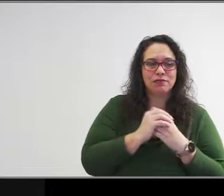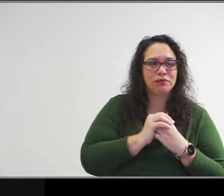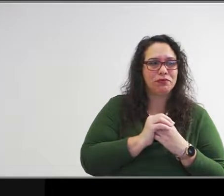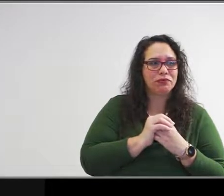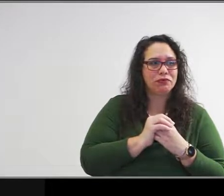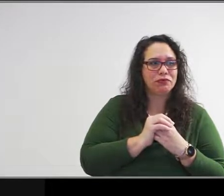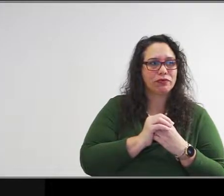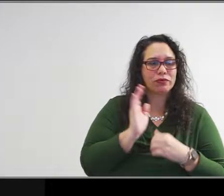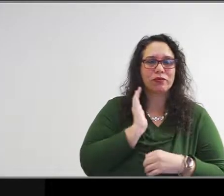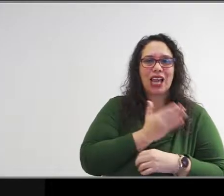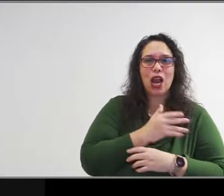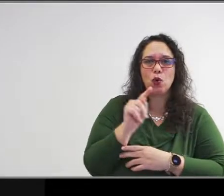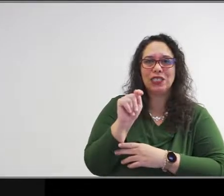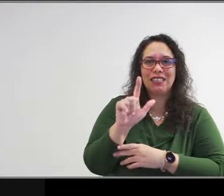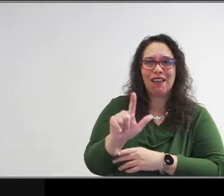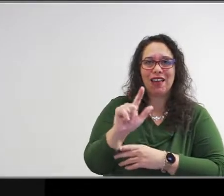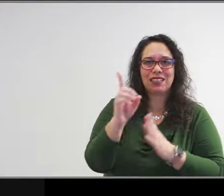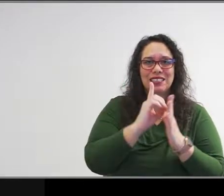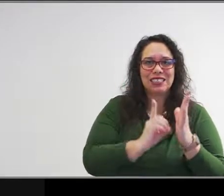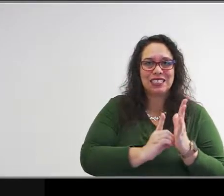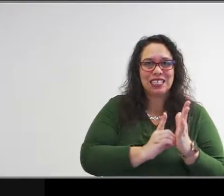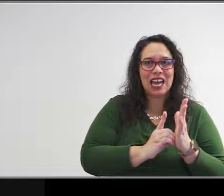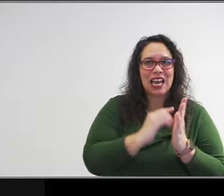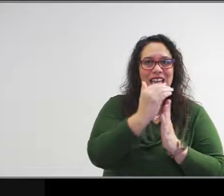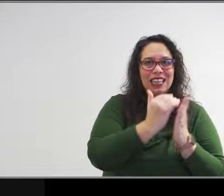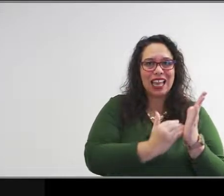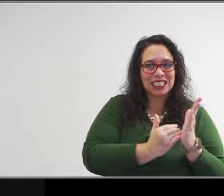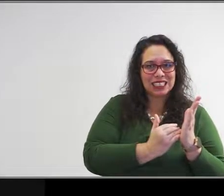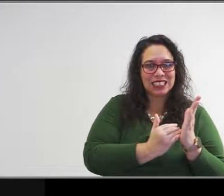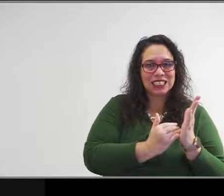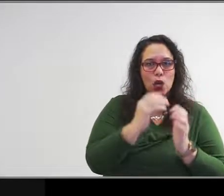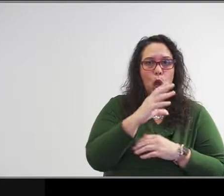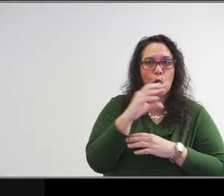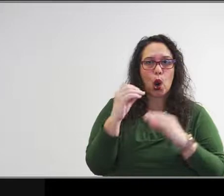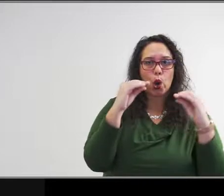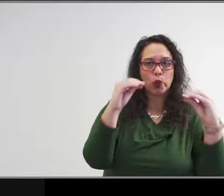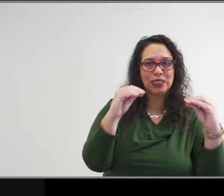Our TLs design lessons to co-teach and collaborate